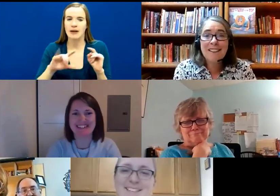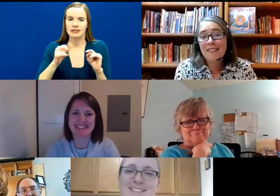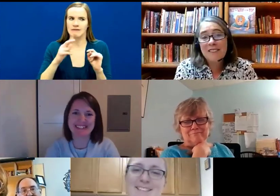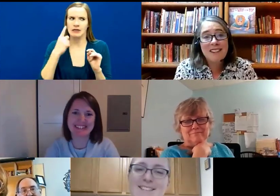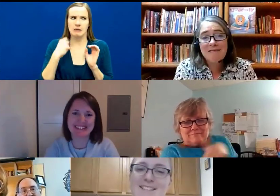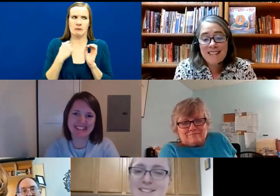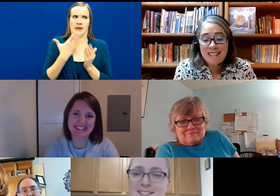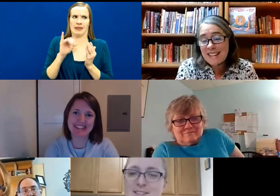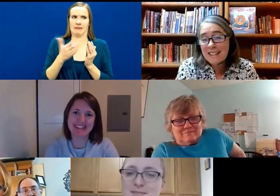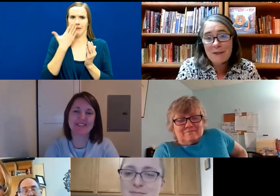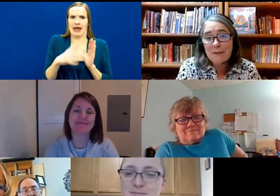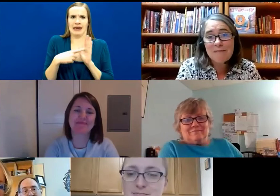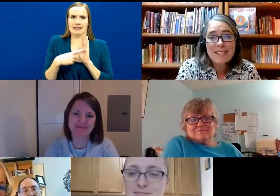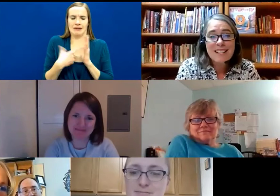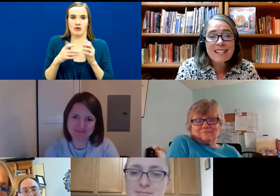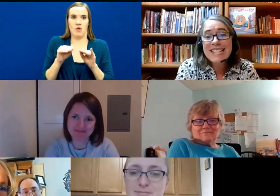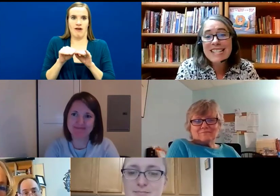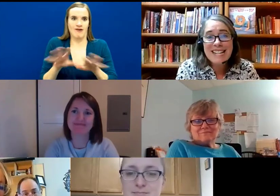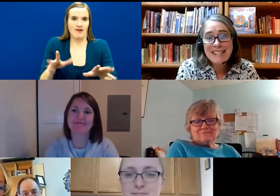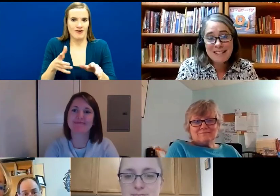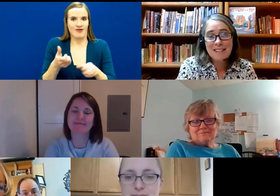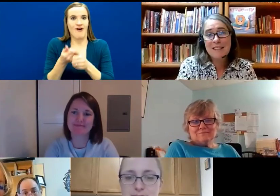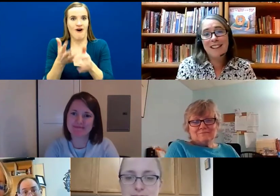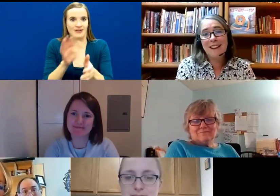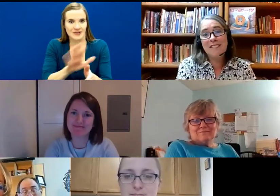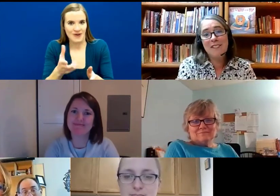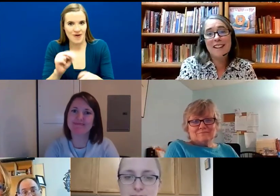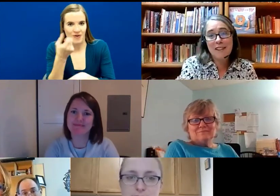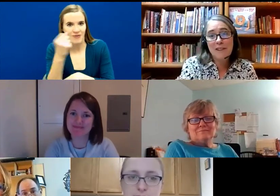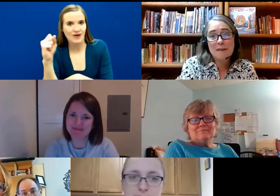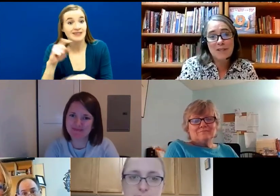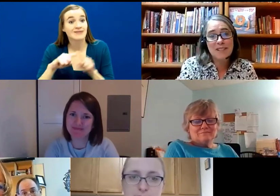know, they, they let a little sit in the cafeteria in their elementary school.